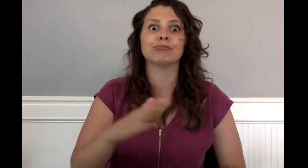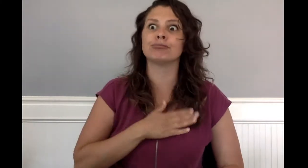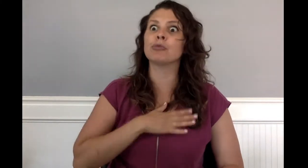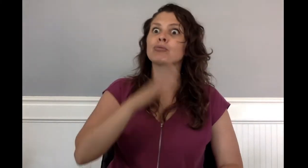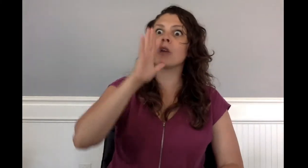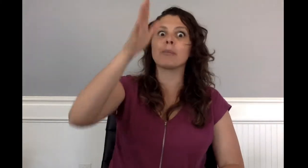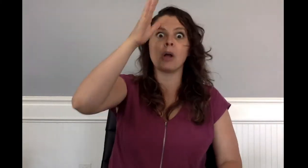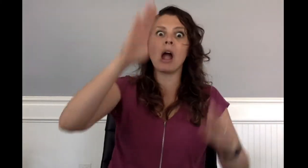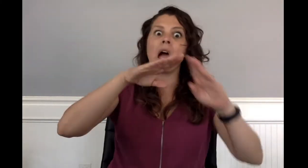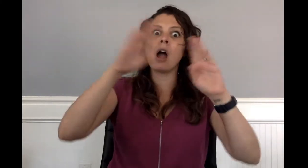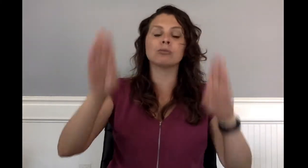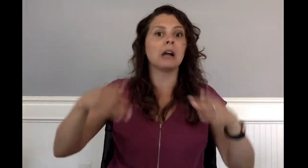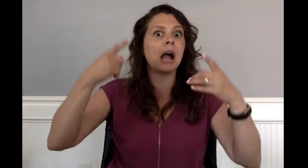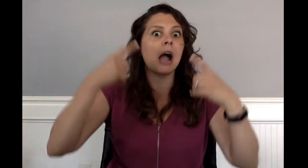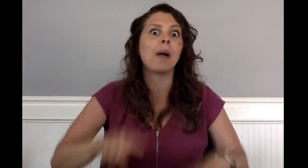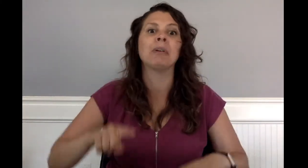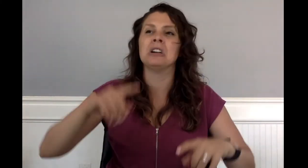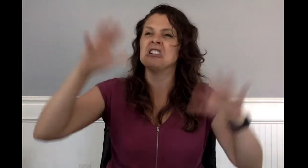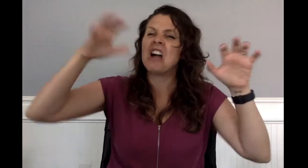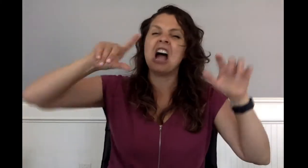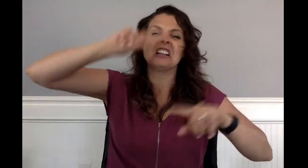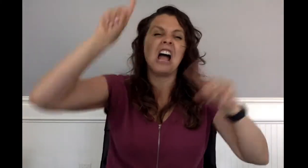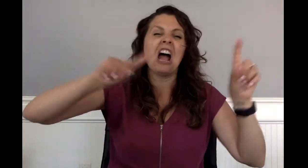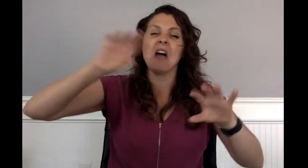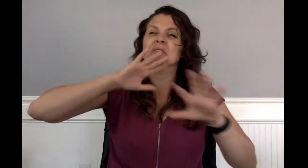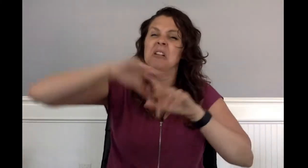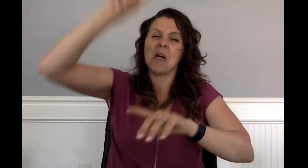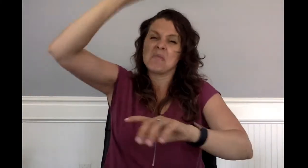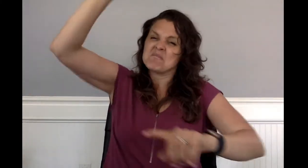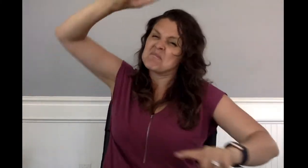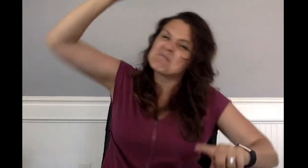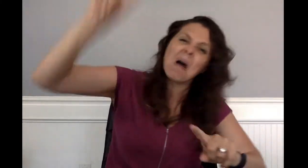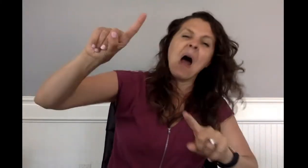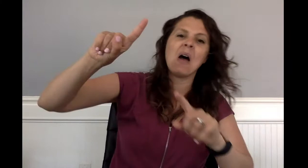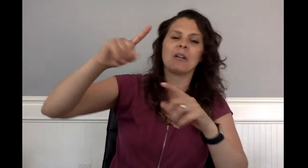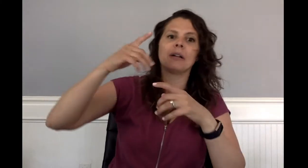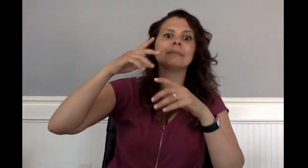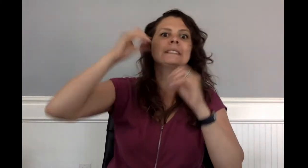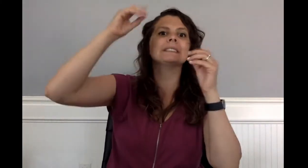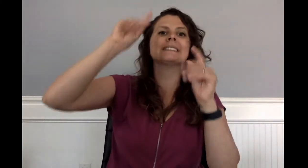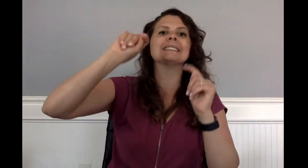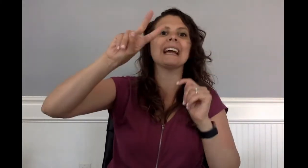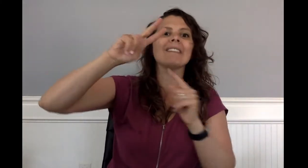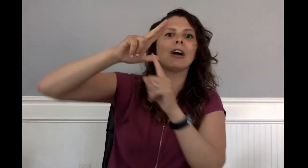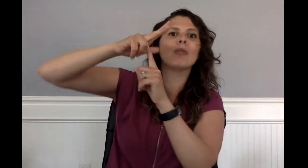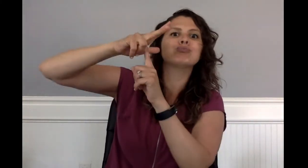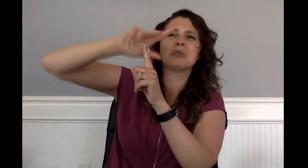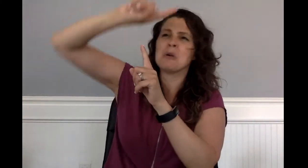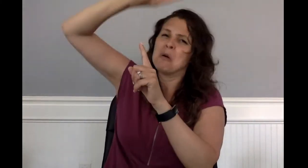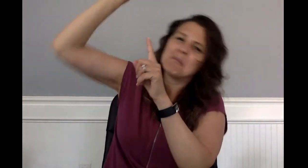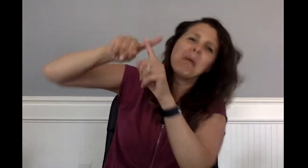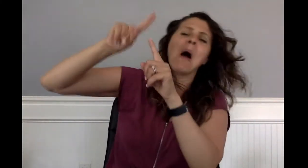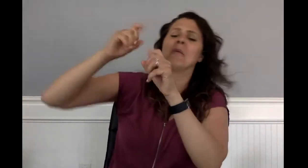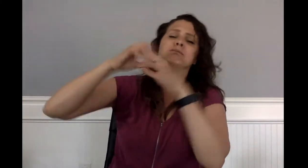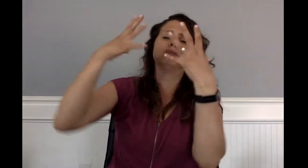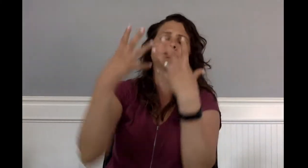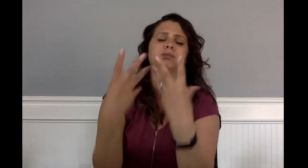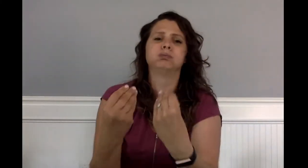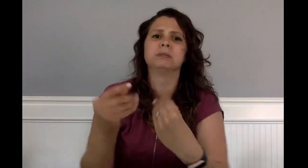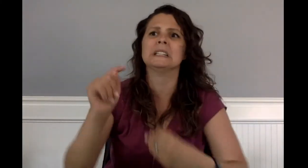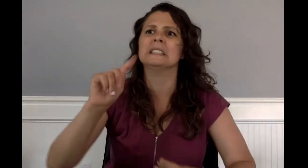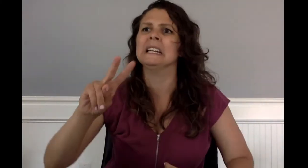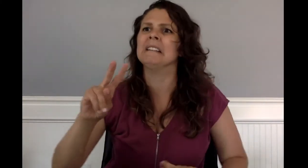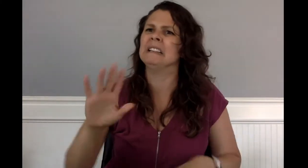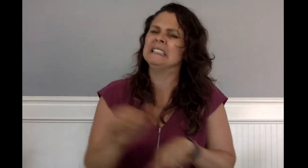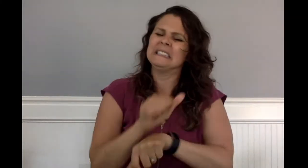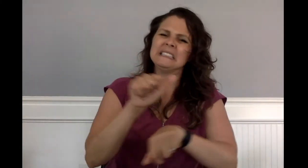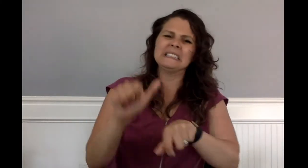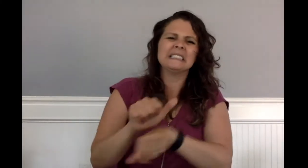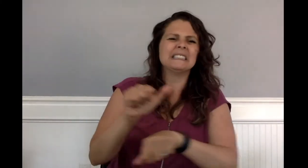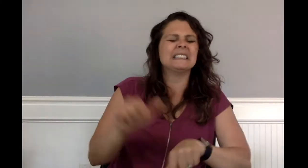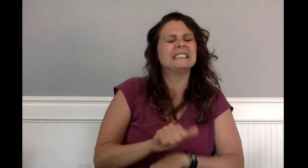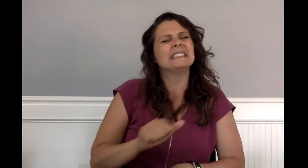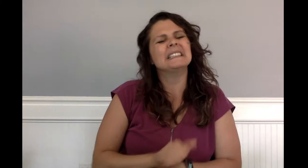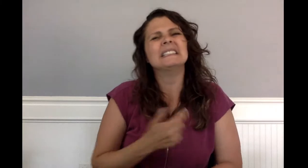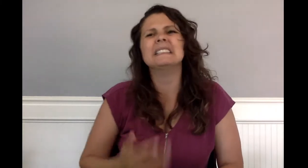“My grandparents’ TV antenna got struck by lightning during the last one. It's dangerous.”